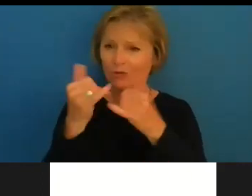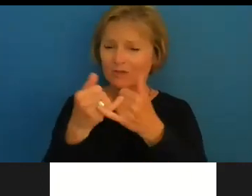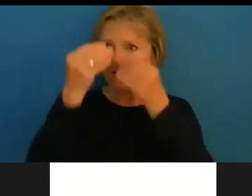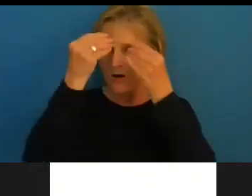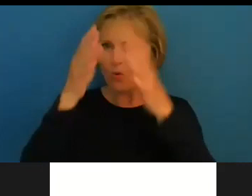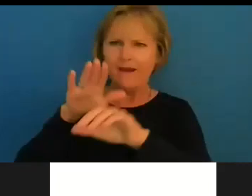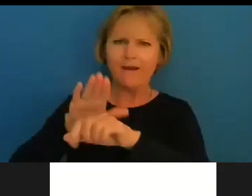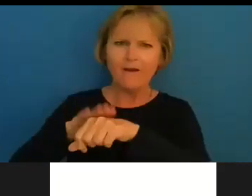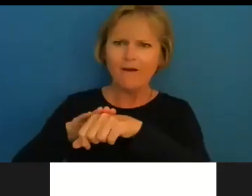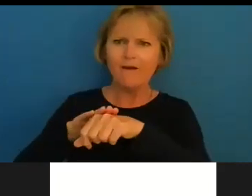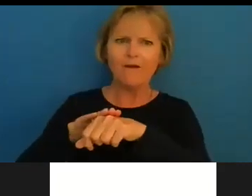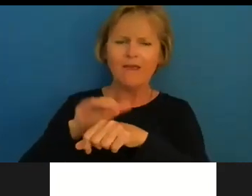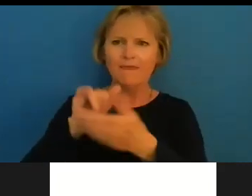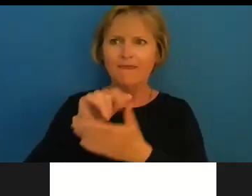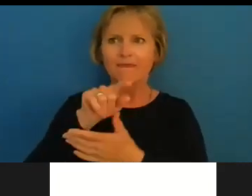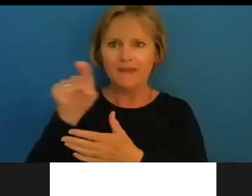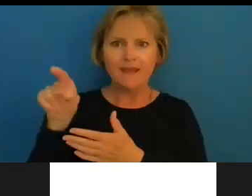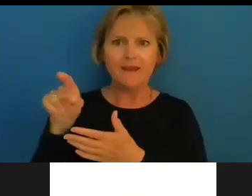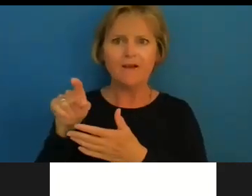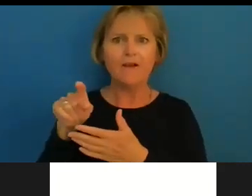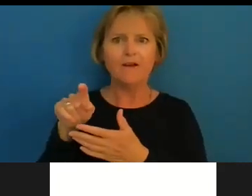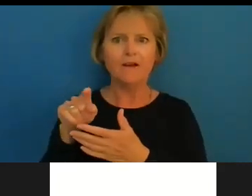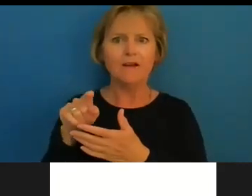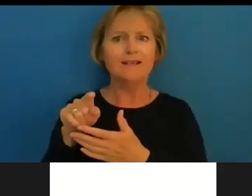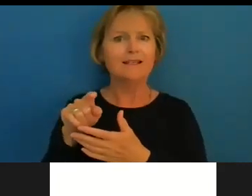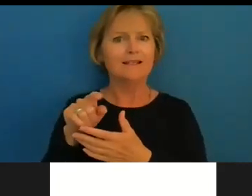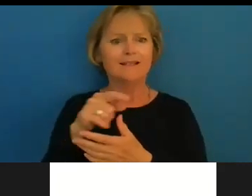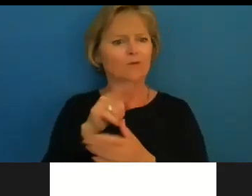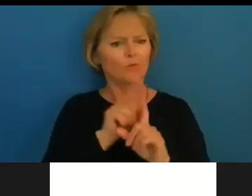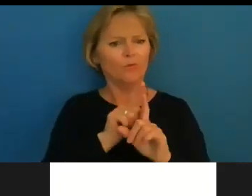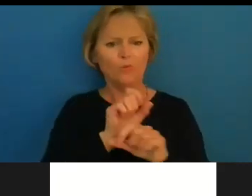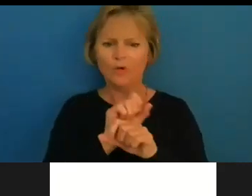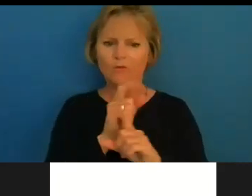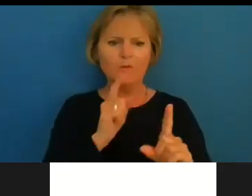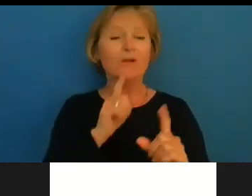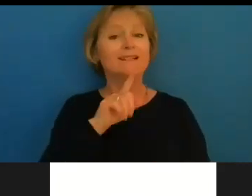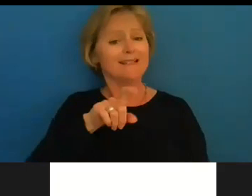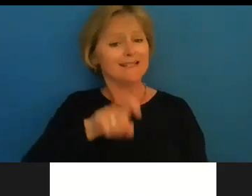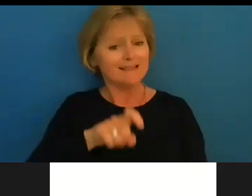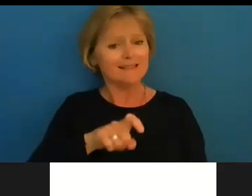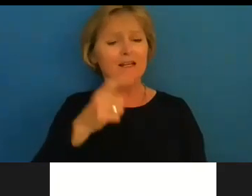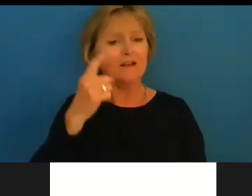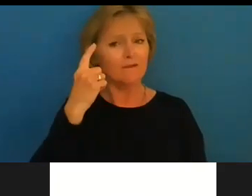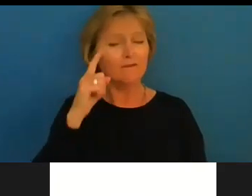are a necessity in the disabled and chronically ill community.